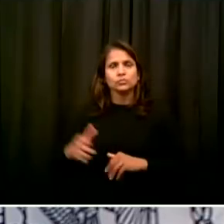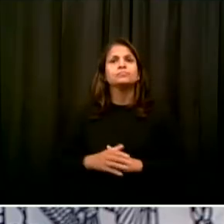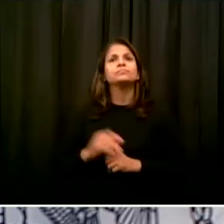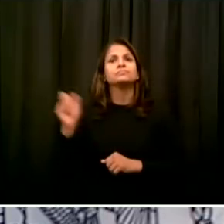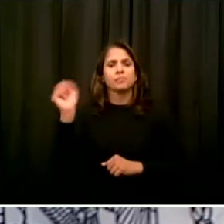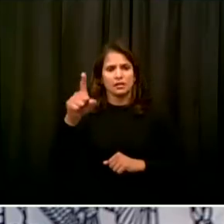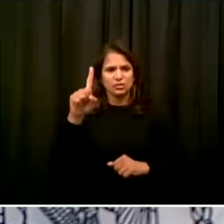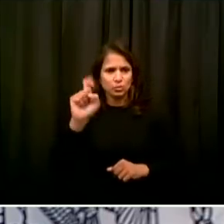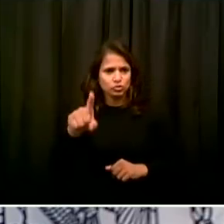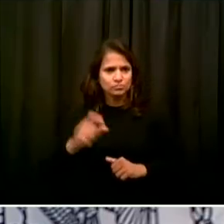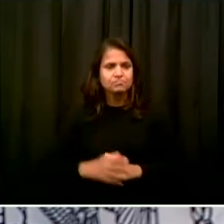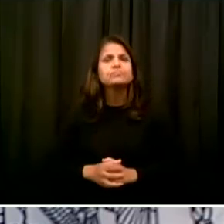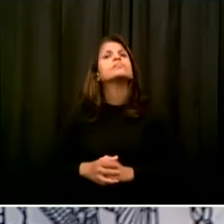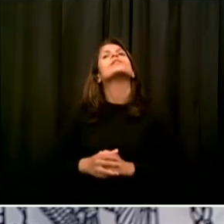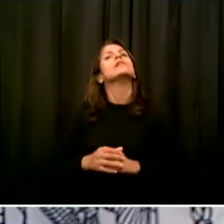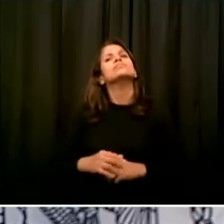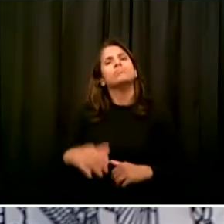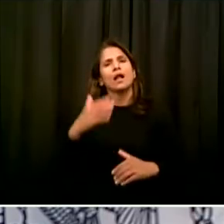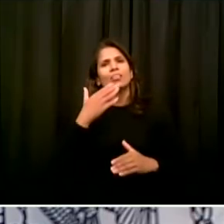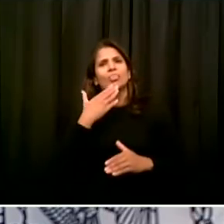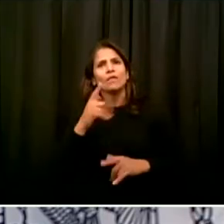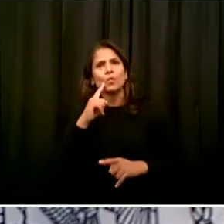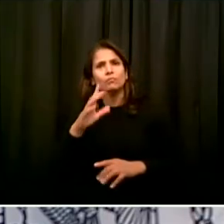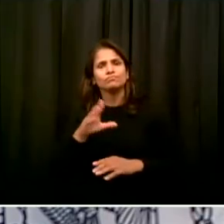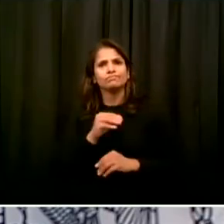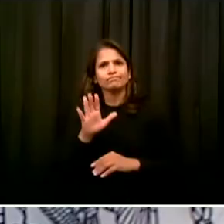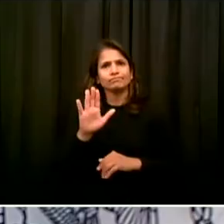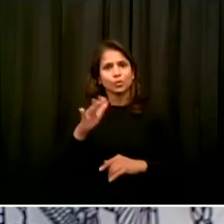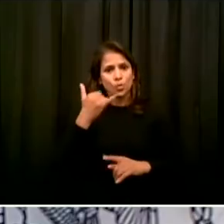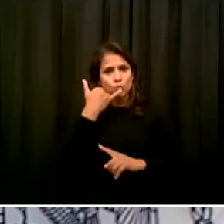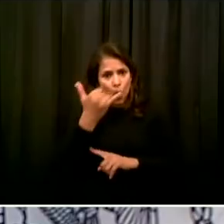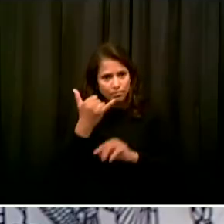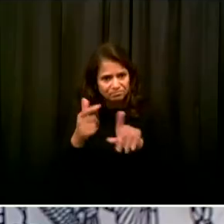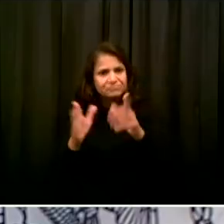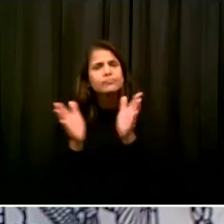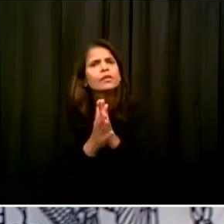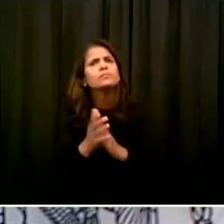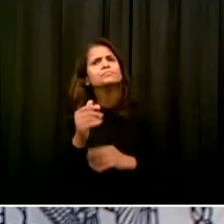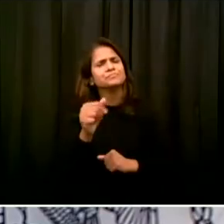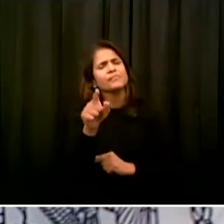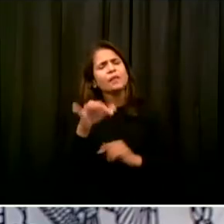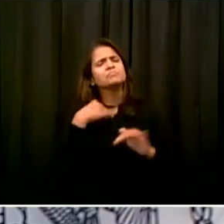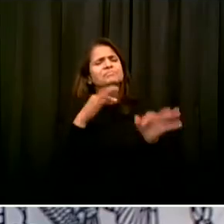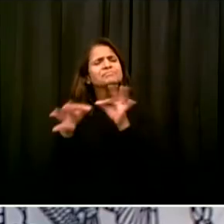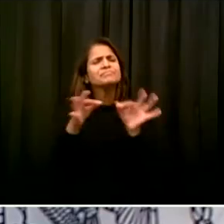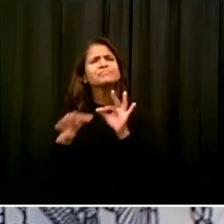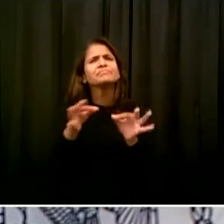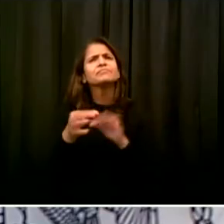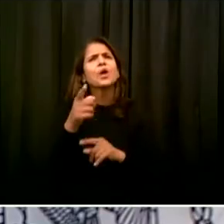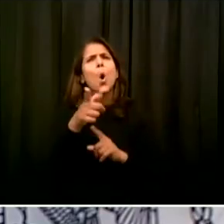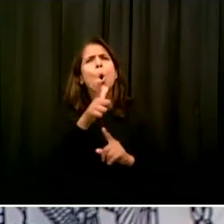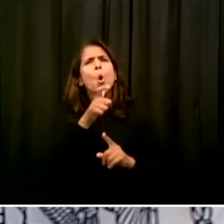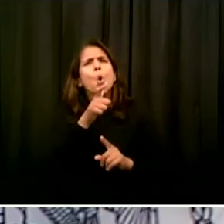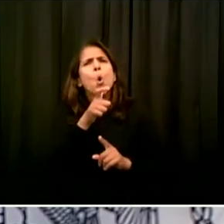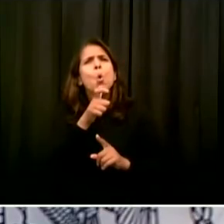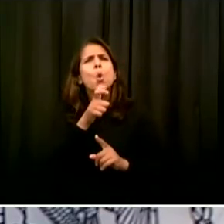M Y IFRST QUESTION IS CAN YOU ROPVDEI